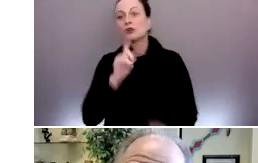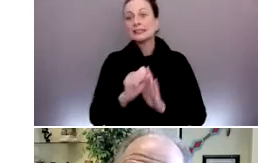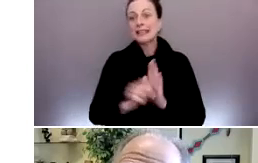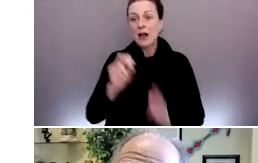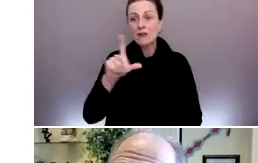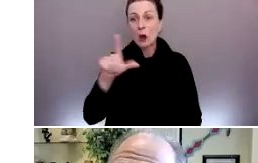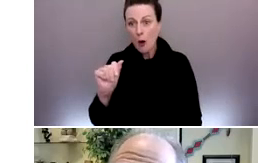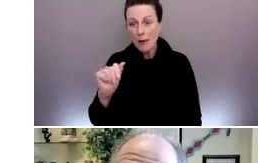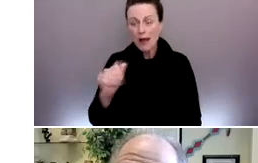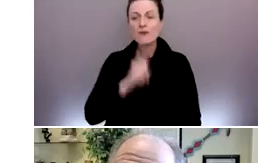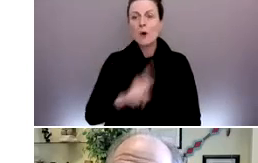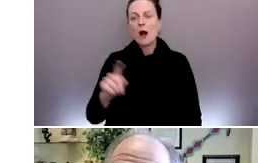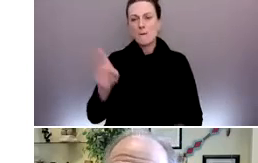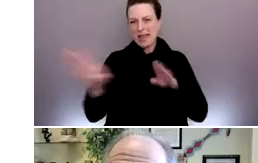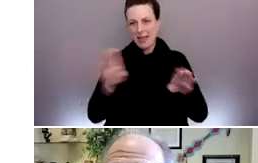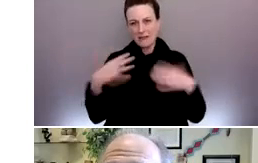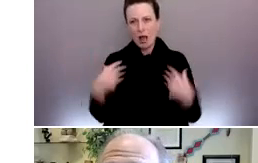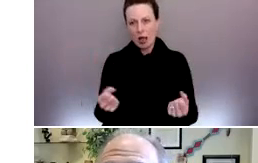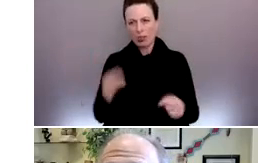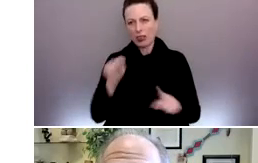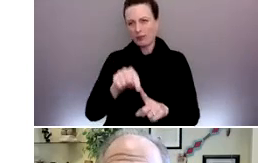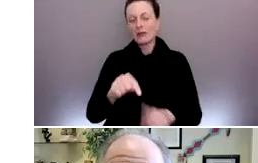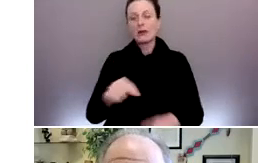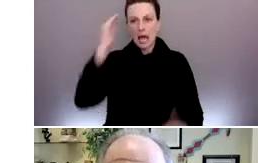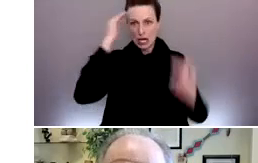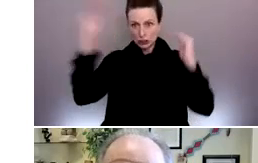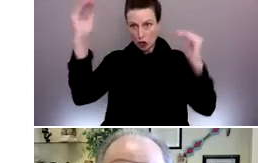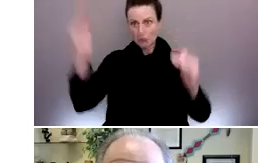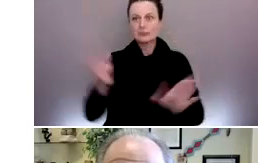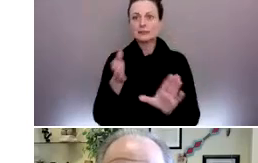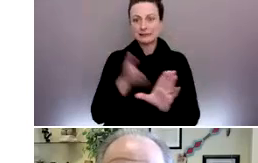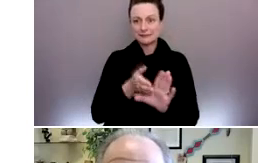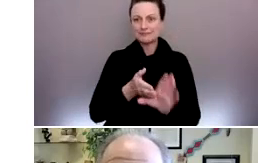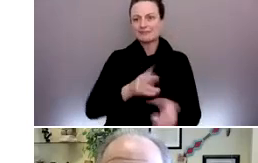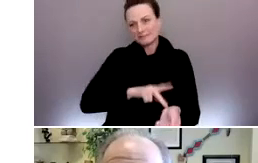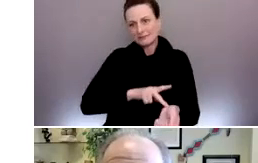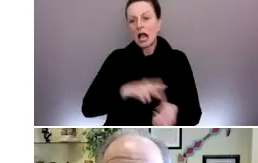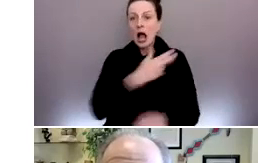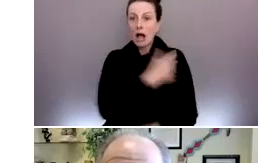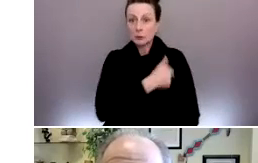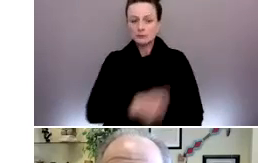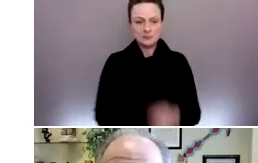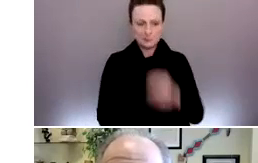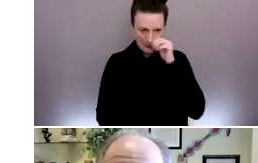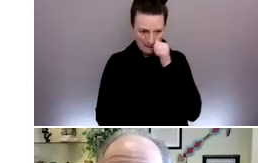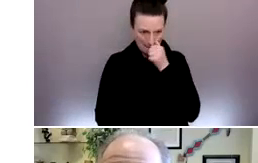Center for Behavioral Health, which is an adult civil psychiatric hospital, the Oklahoma Forensic